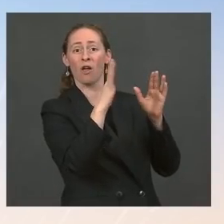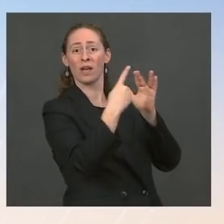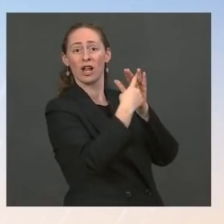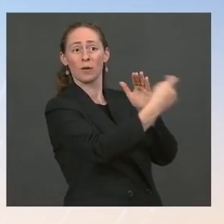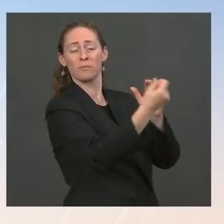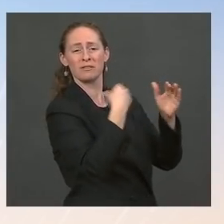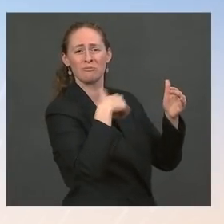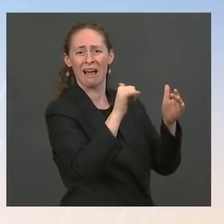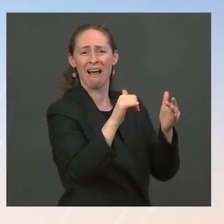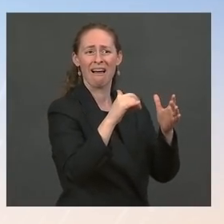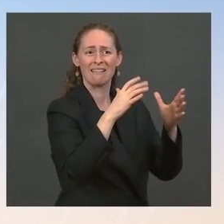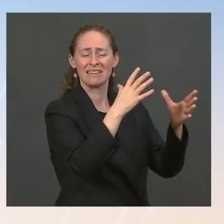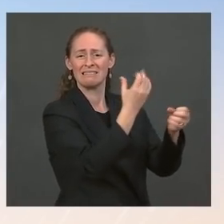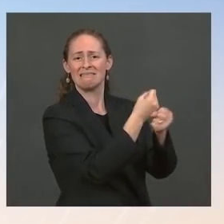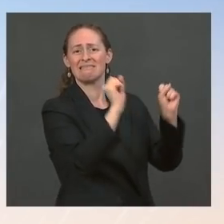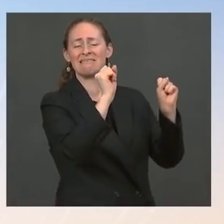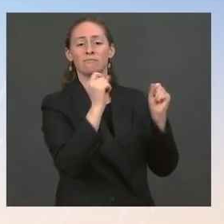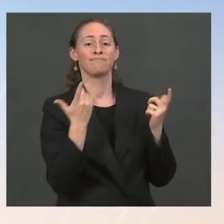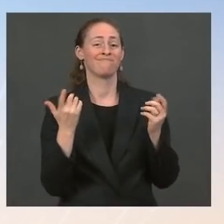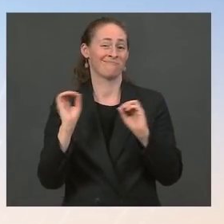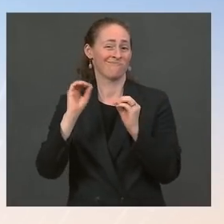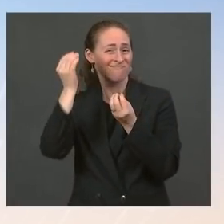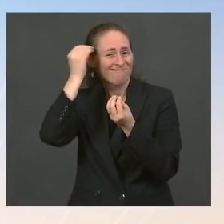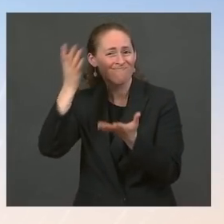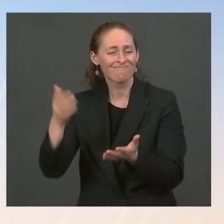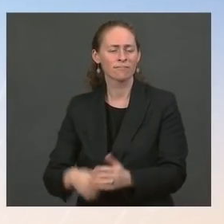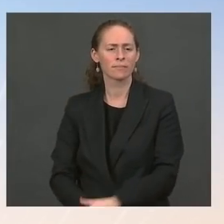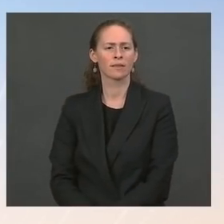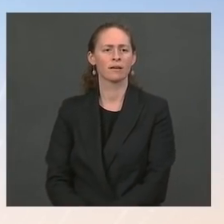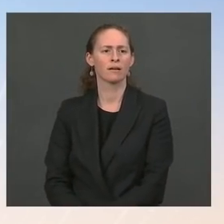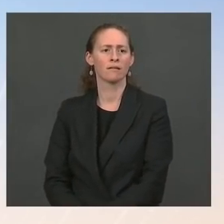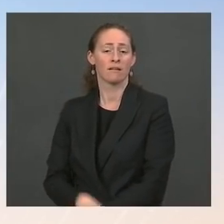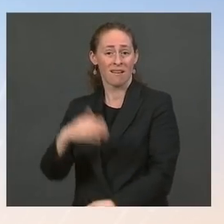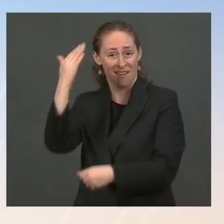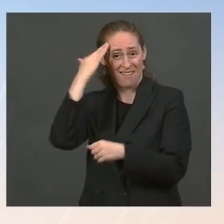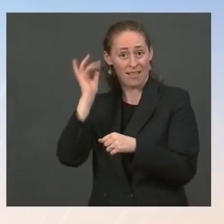The Press: -- given the kidnappings, will the administration reconsider